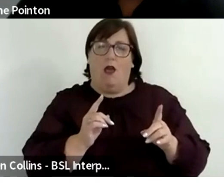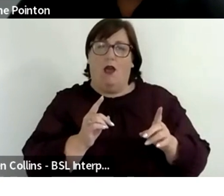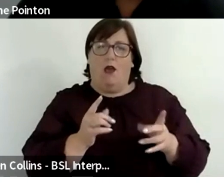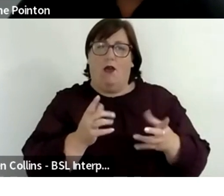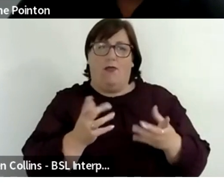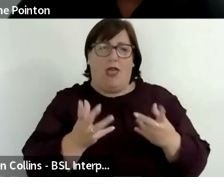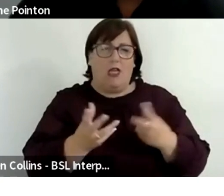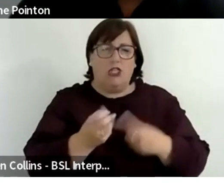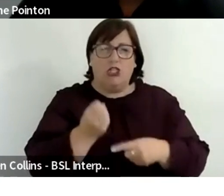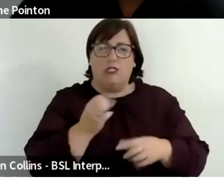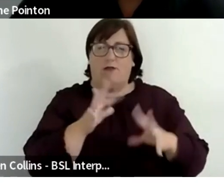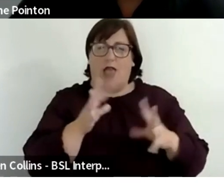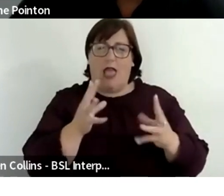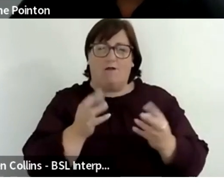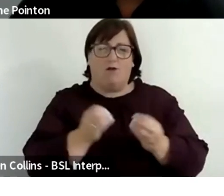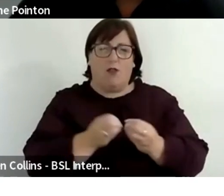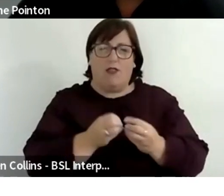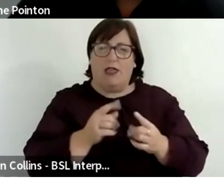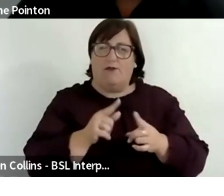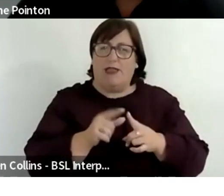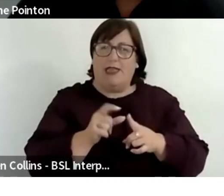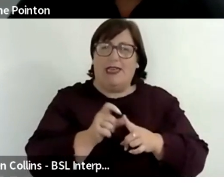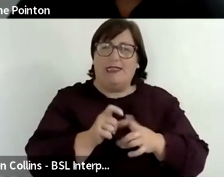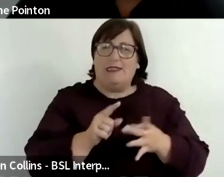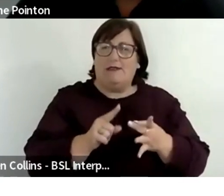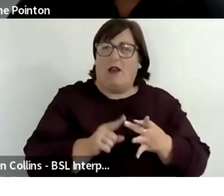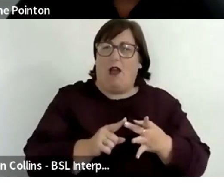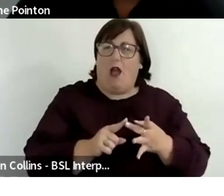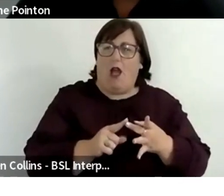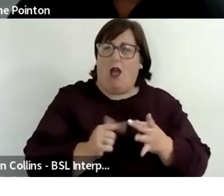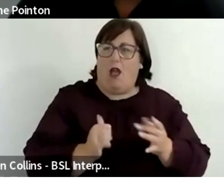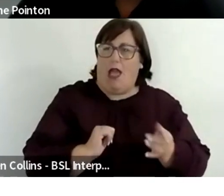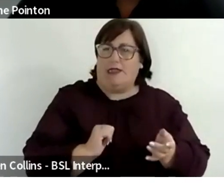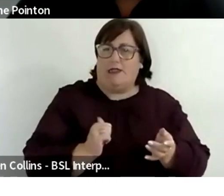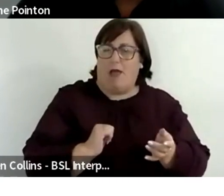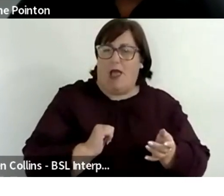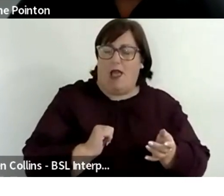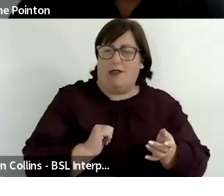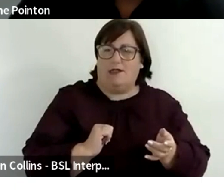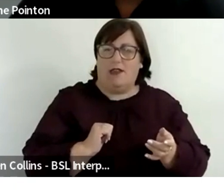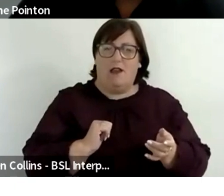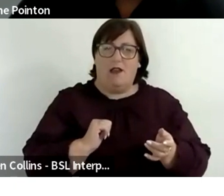They don't just say it they actively do it. They don't just talk the talk, they walk the walk.